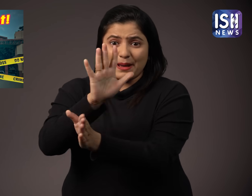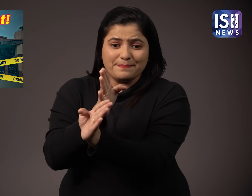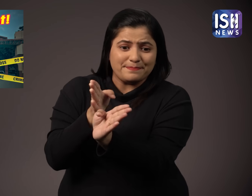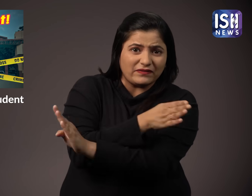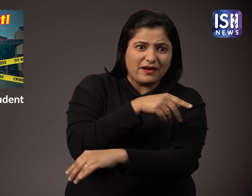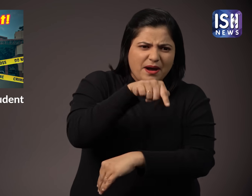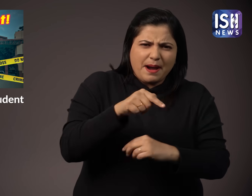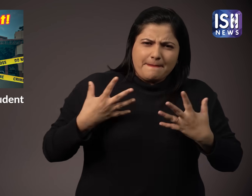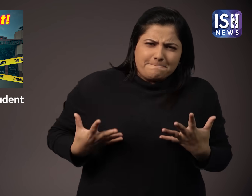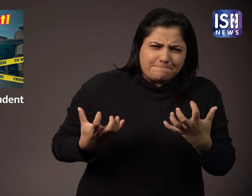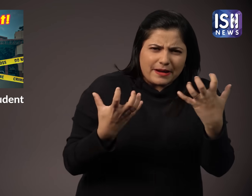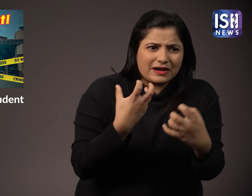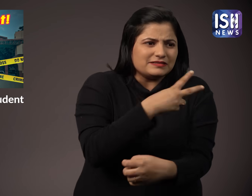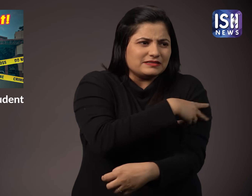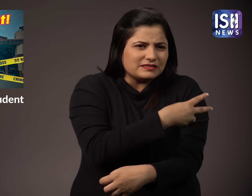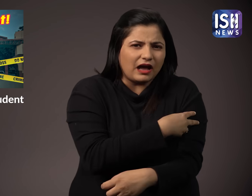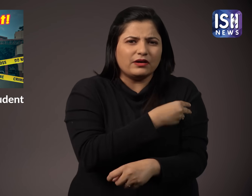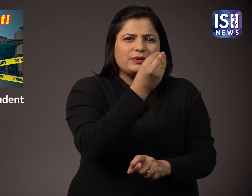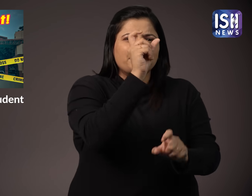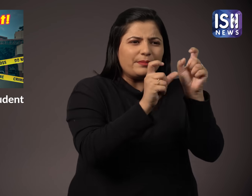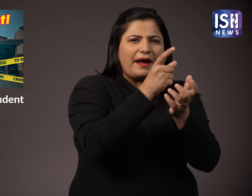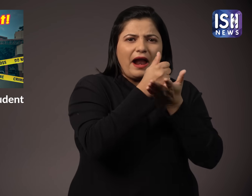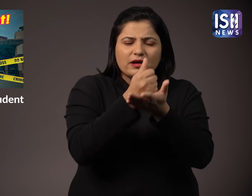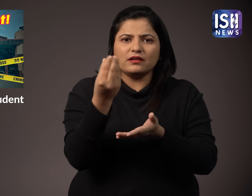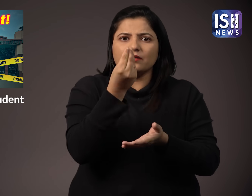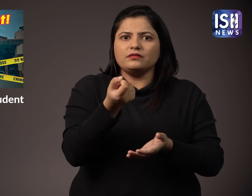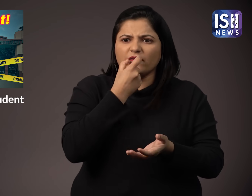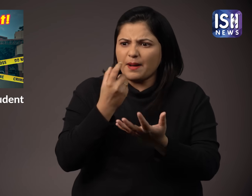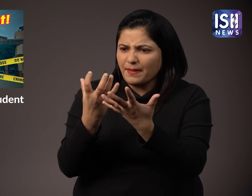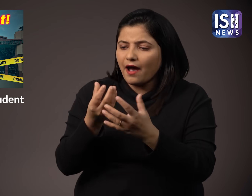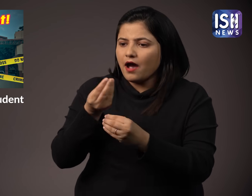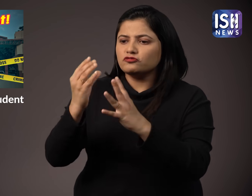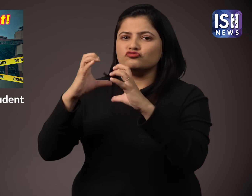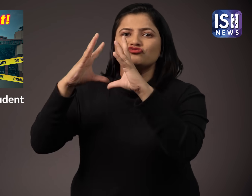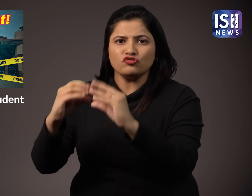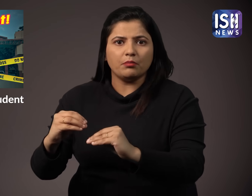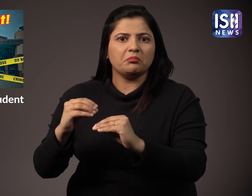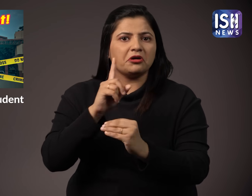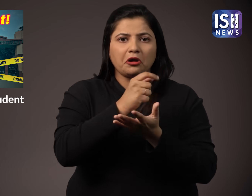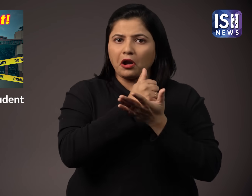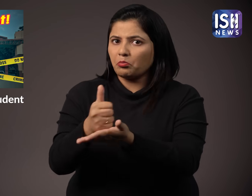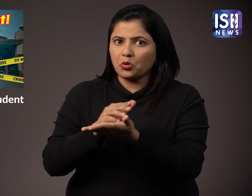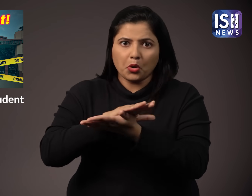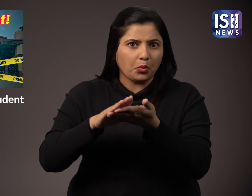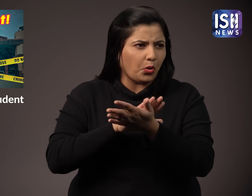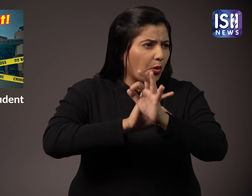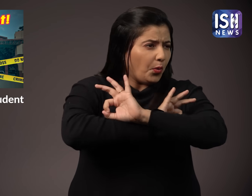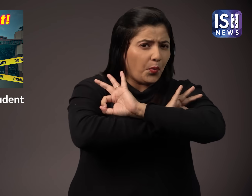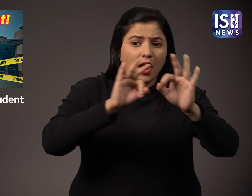However, before that, none of the staff or medical assistance at the center helped him or gave him painkillers.